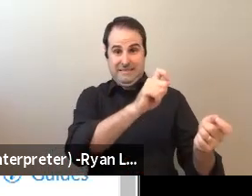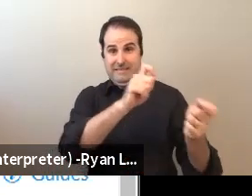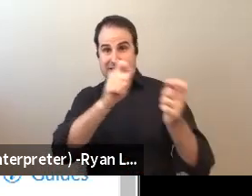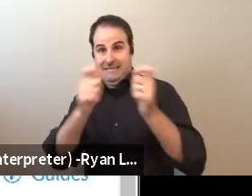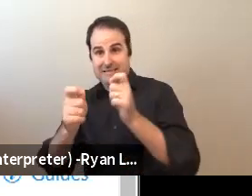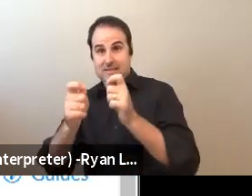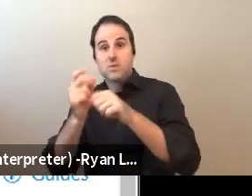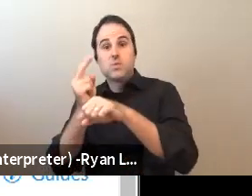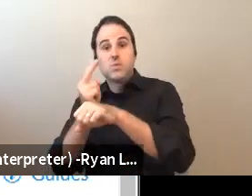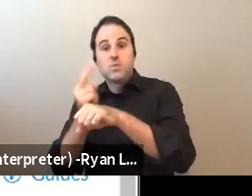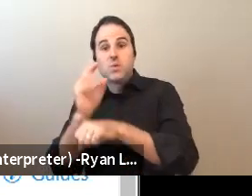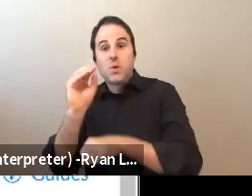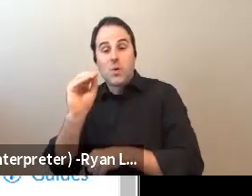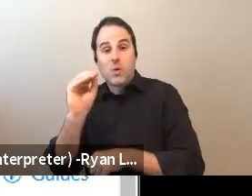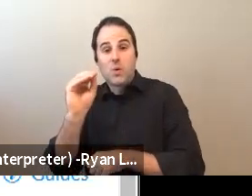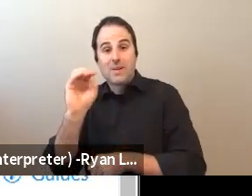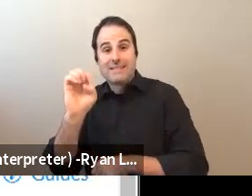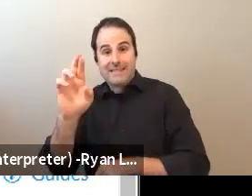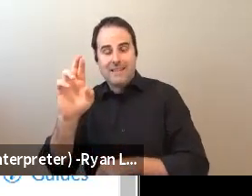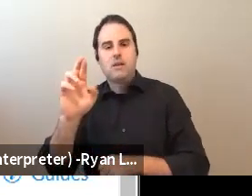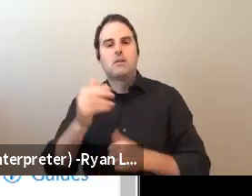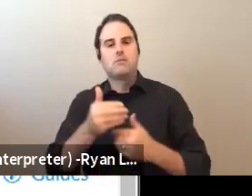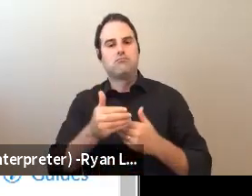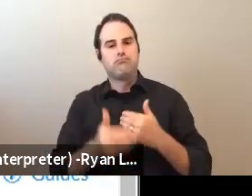Sally Potter: The, the process that I went through was that I